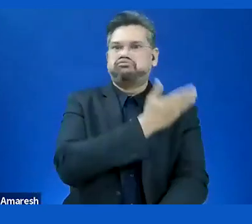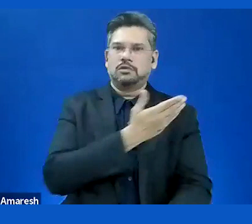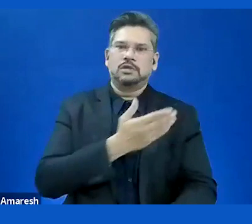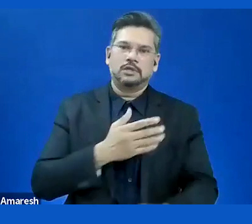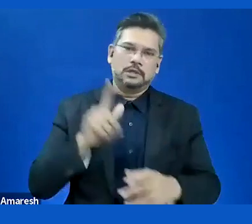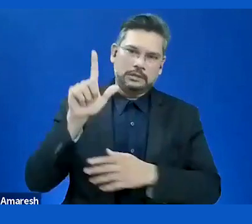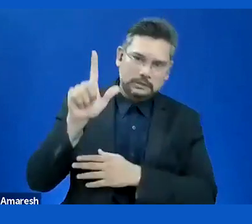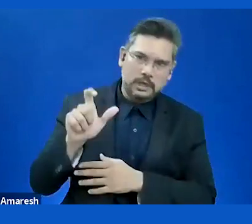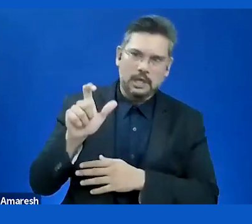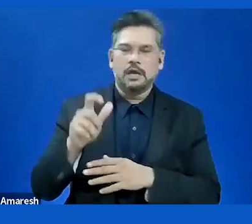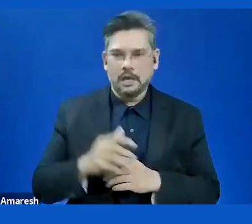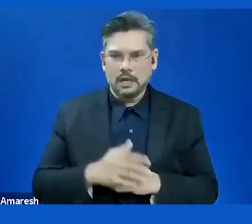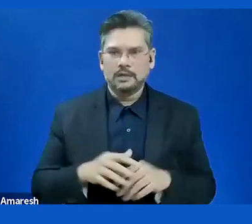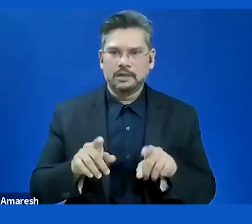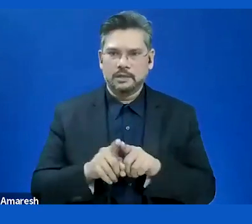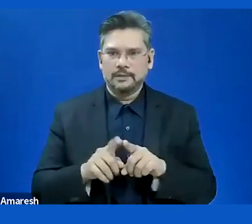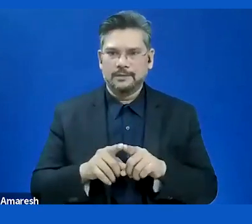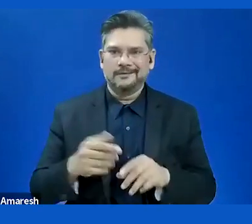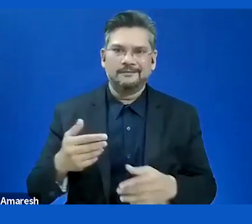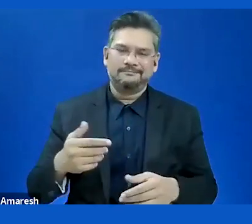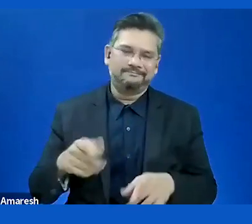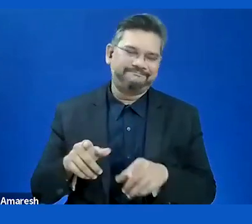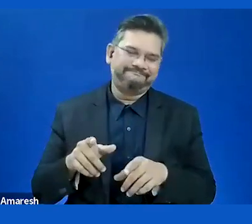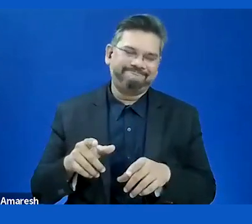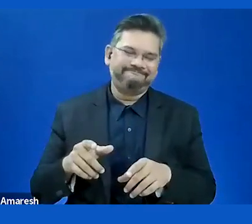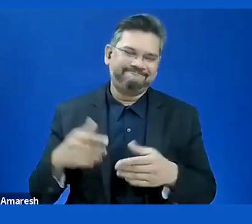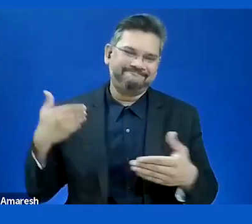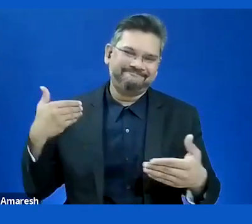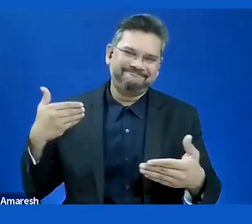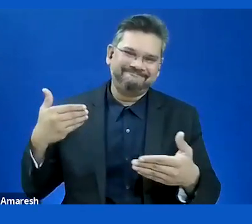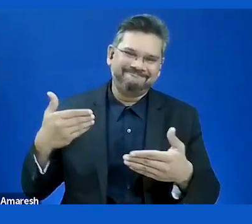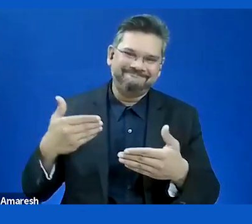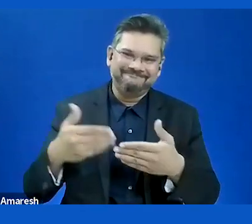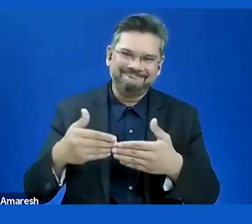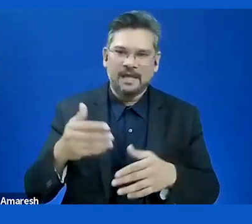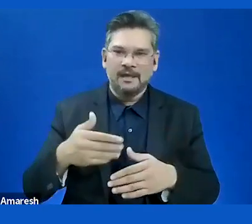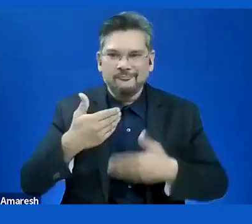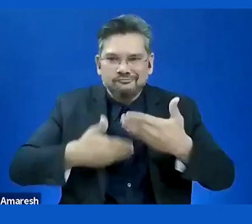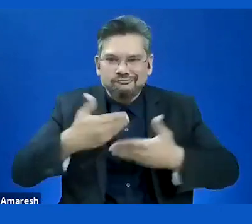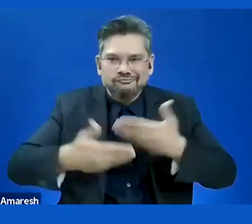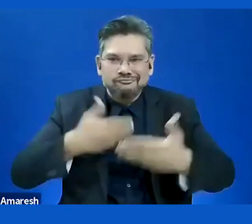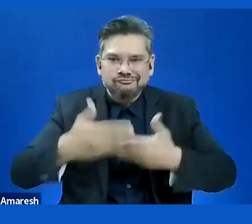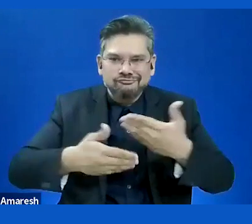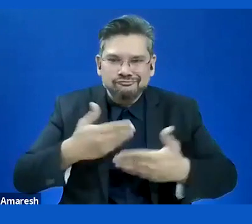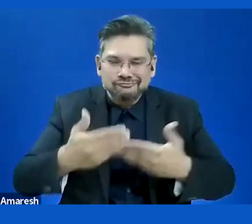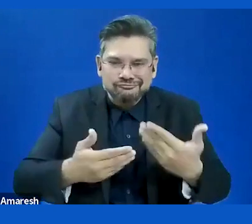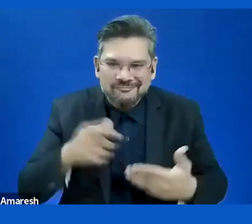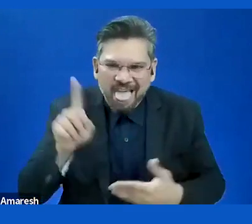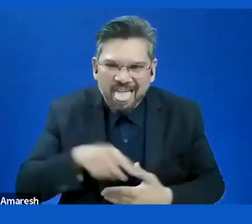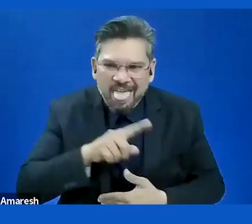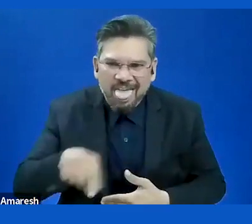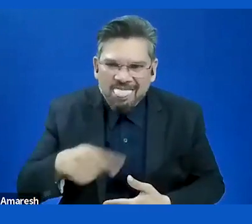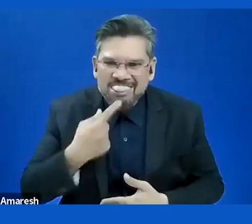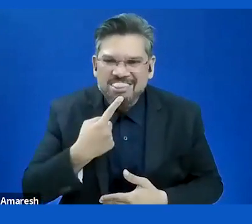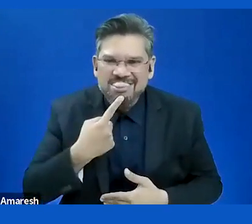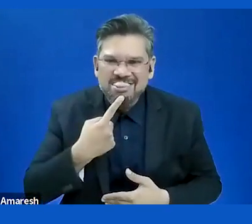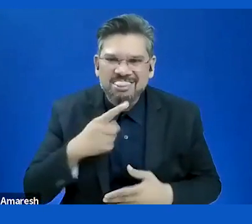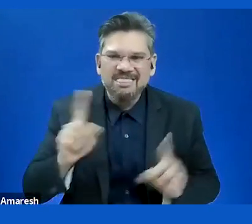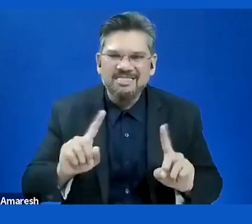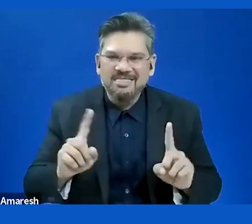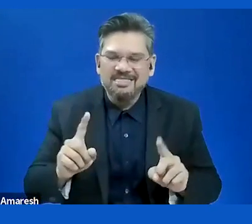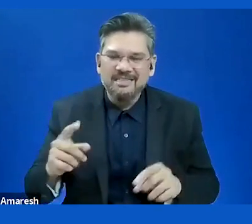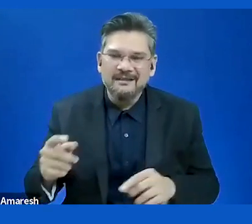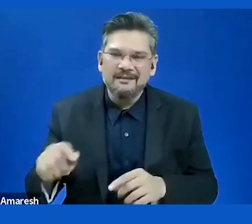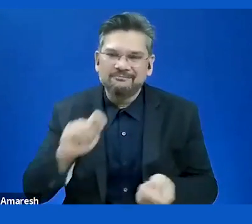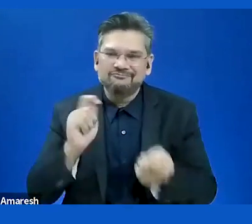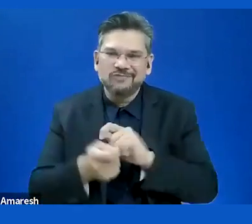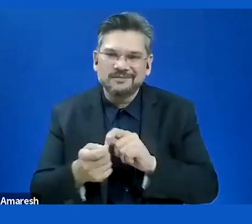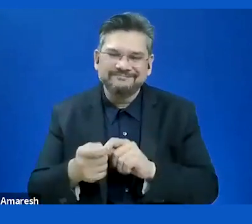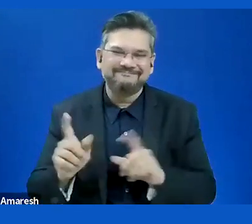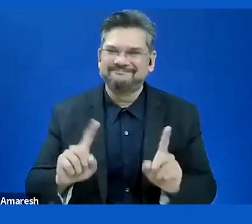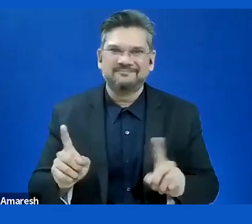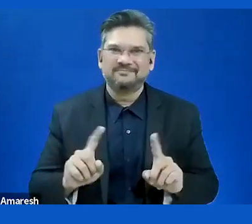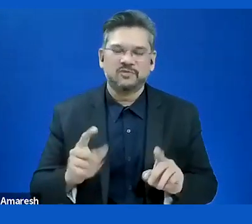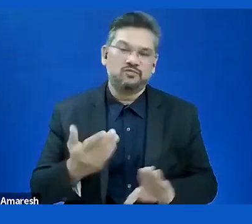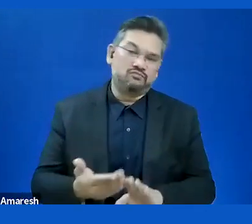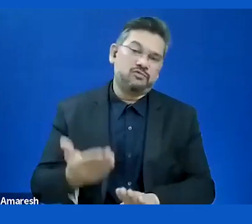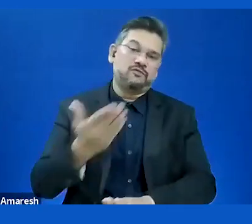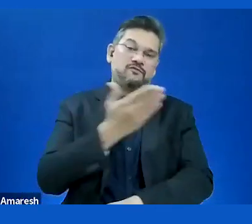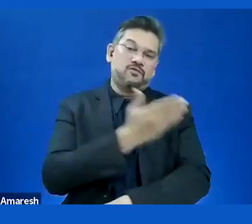remember to do testing. Start early, think about all of the different uses, perhaps uses instead of